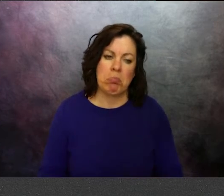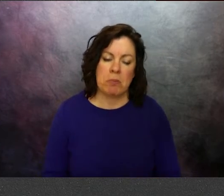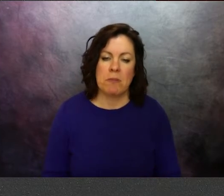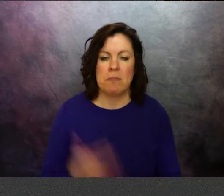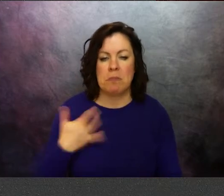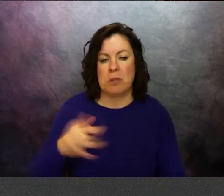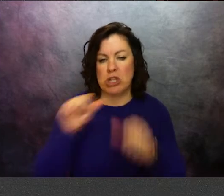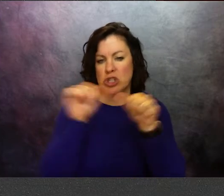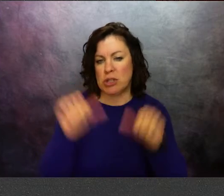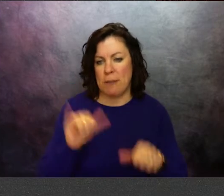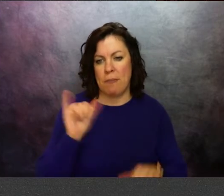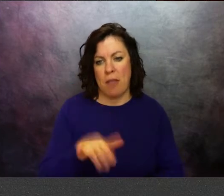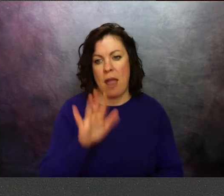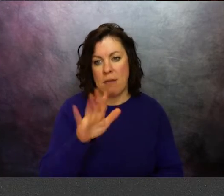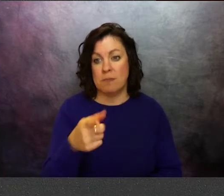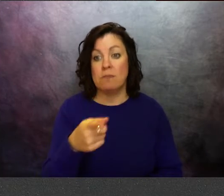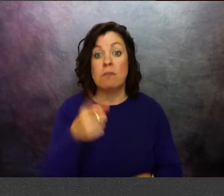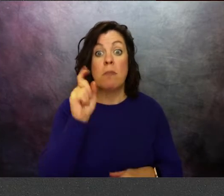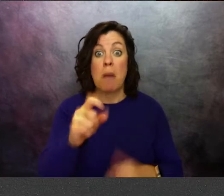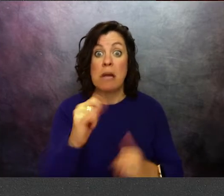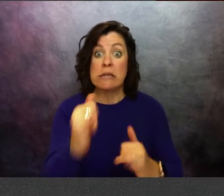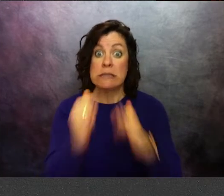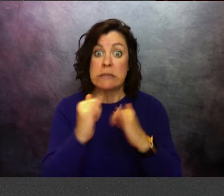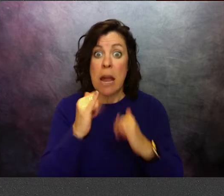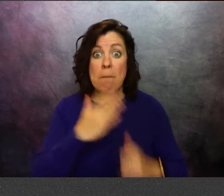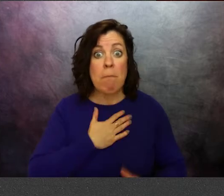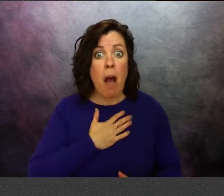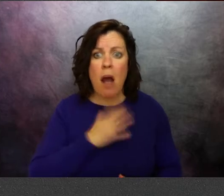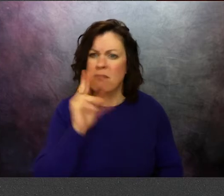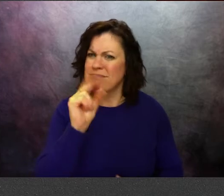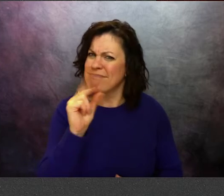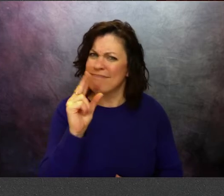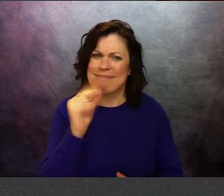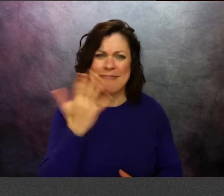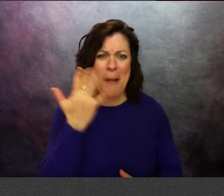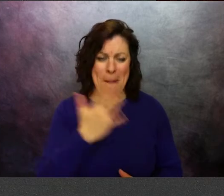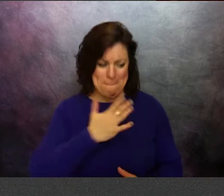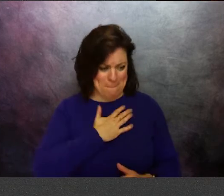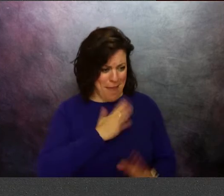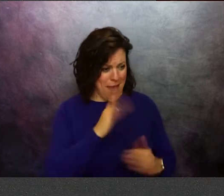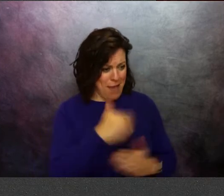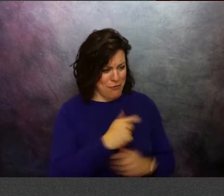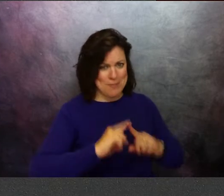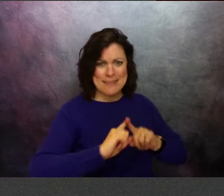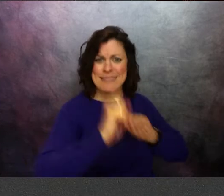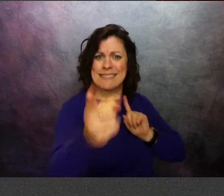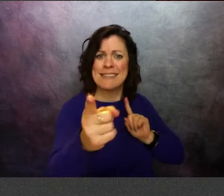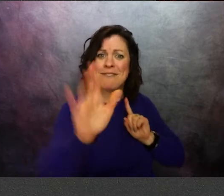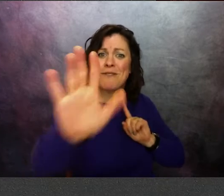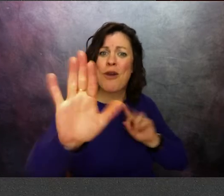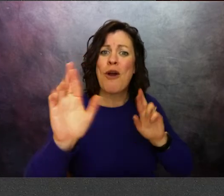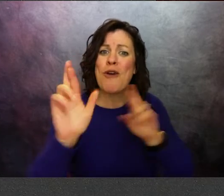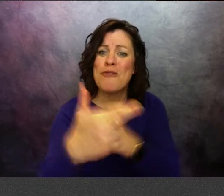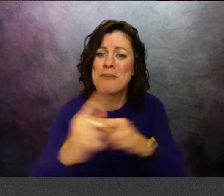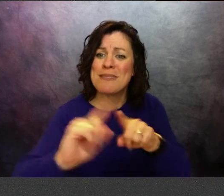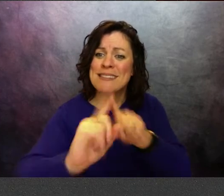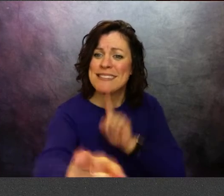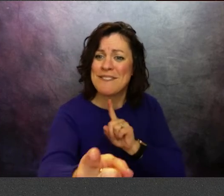And yours won't look exactly like this one, because your room is your room, your special place on the map.